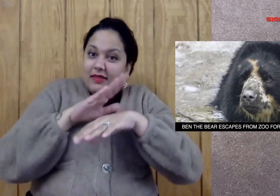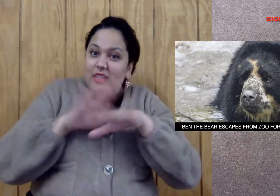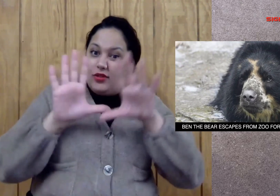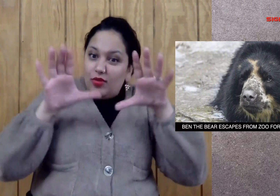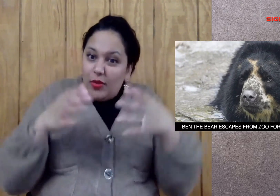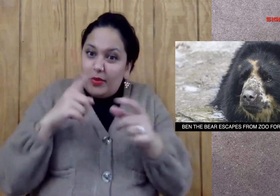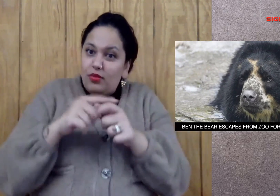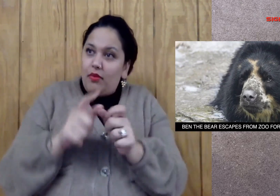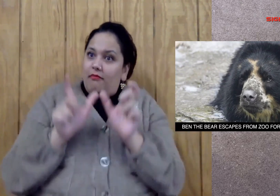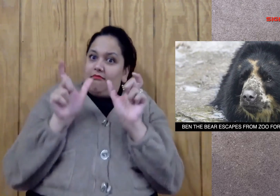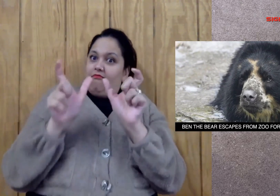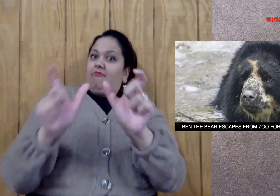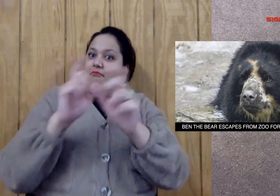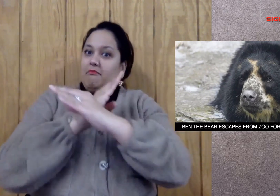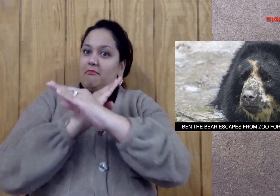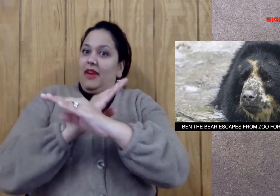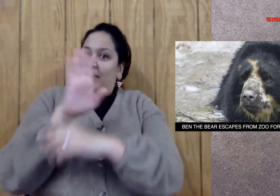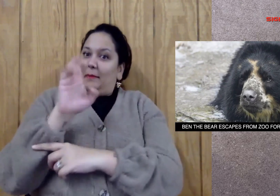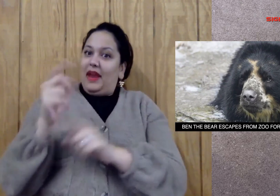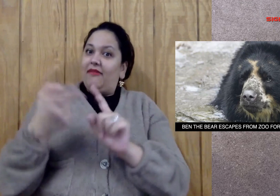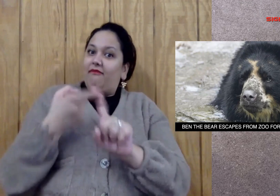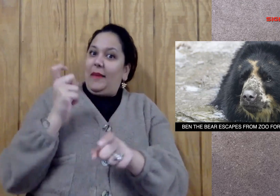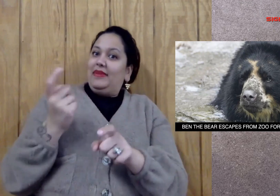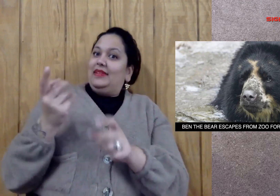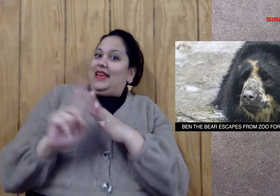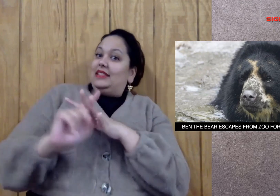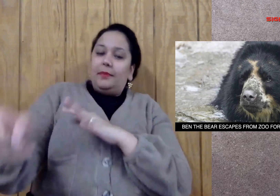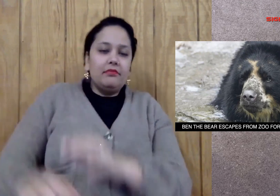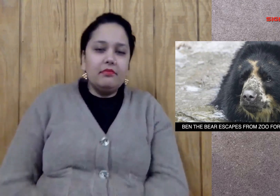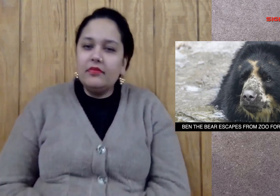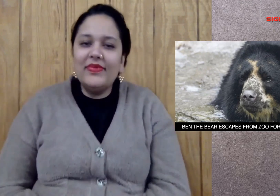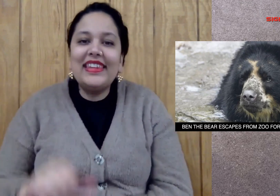They even worked with a bare Advisory Group to prevent Ben from escaping.